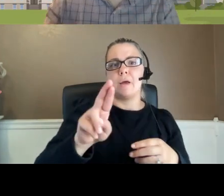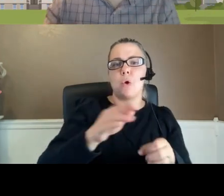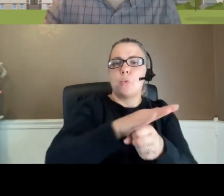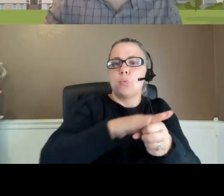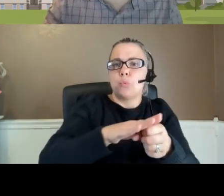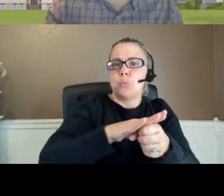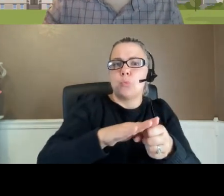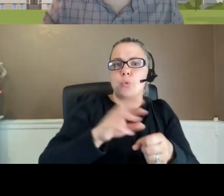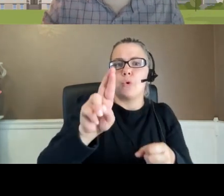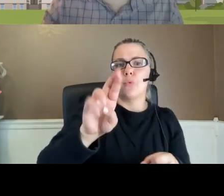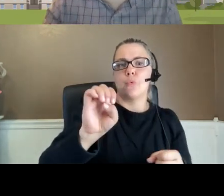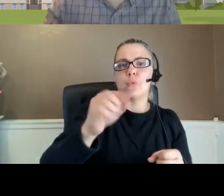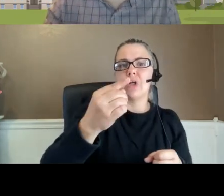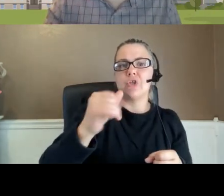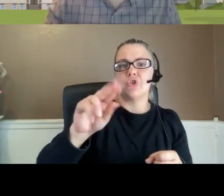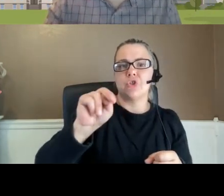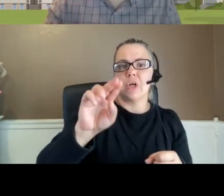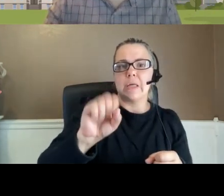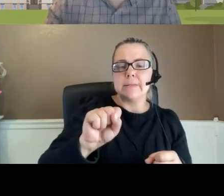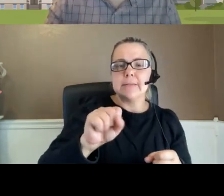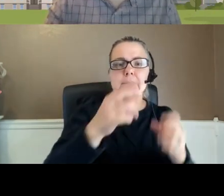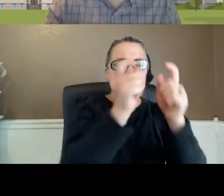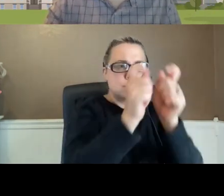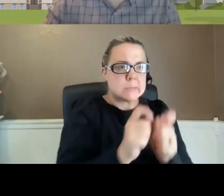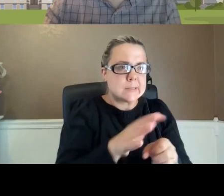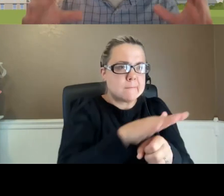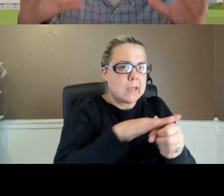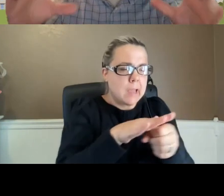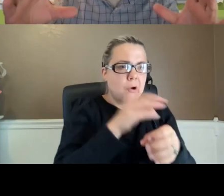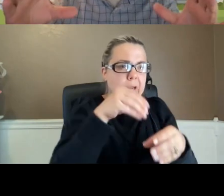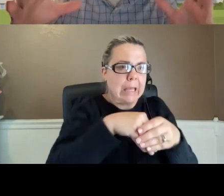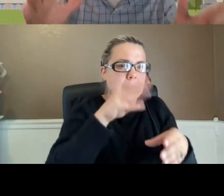significant page area that can be defined in the code of the page, so you can identify the header,